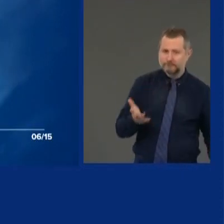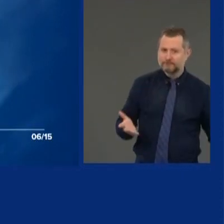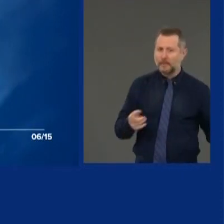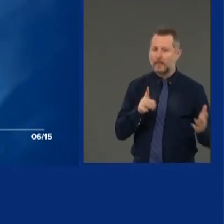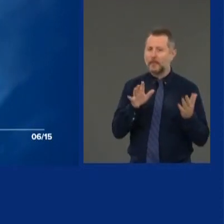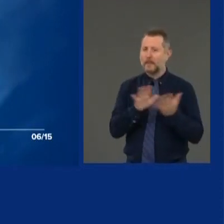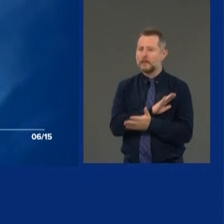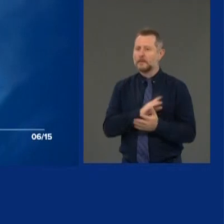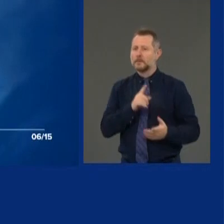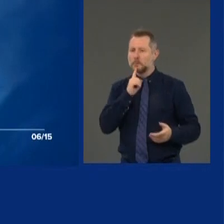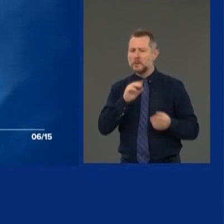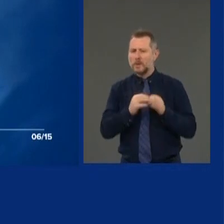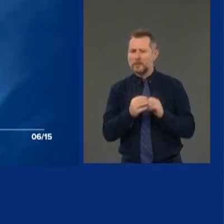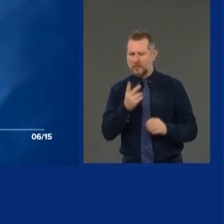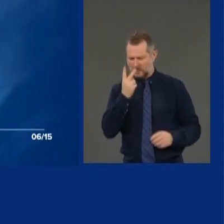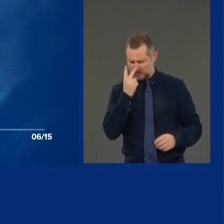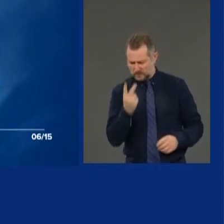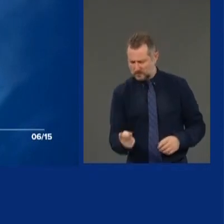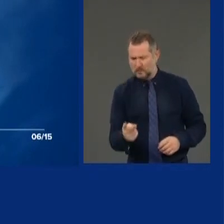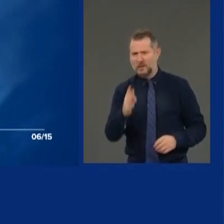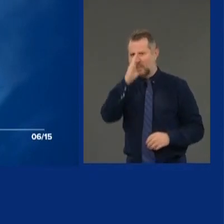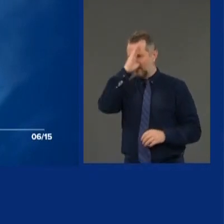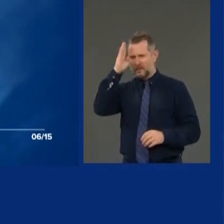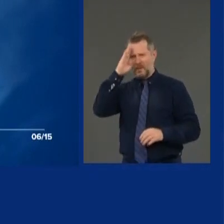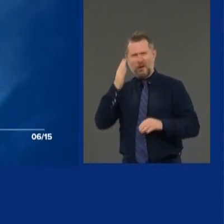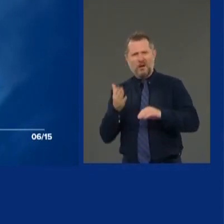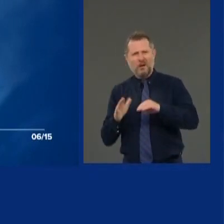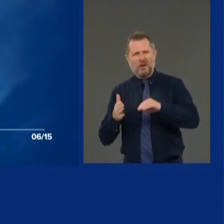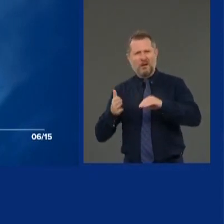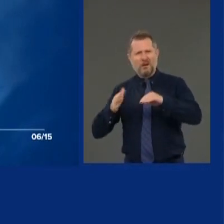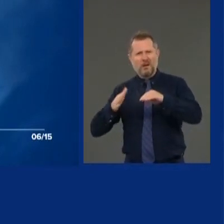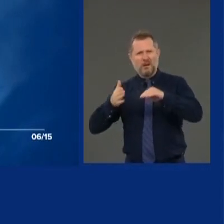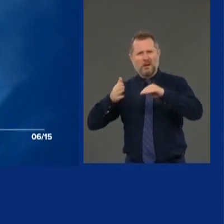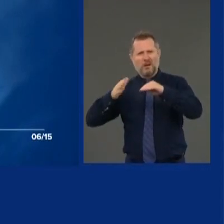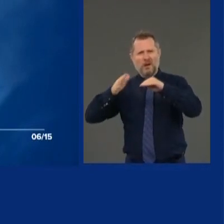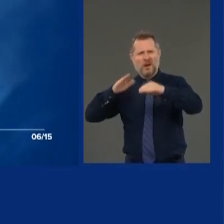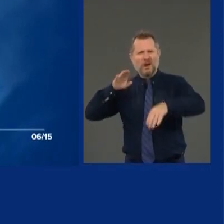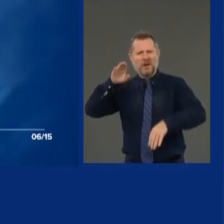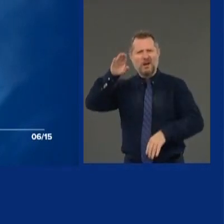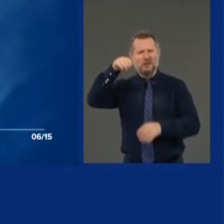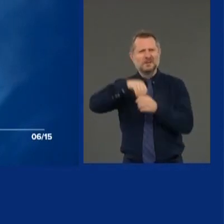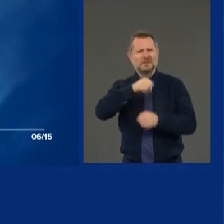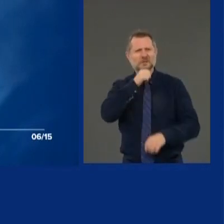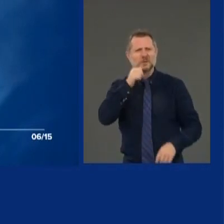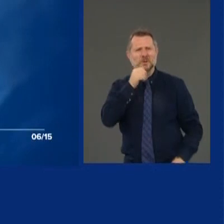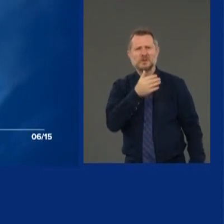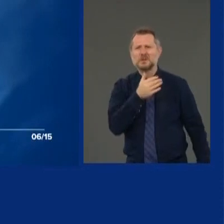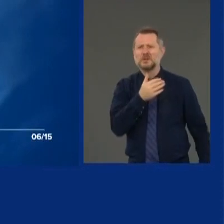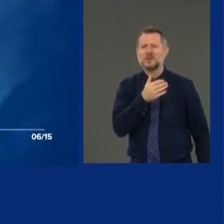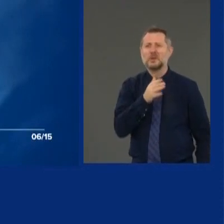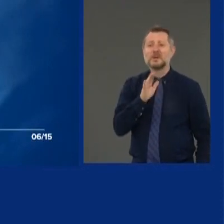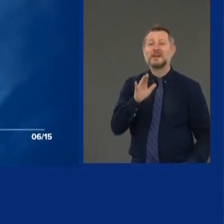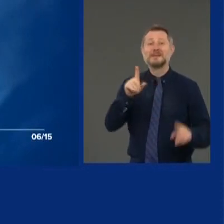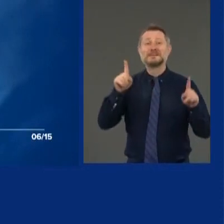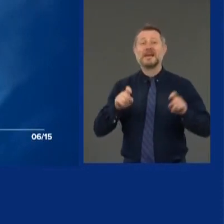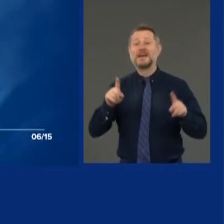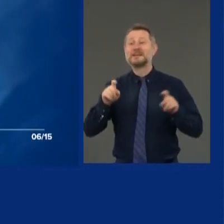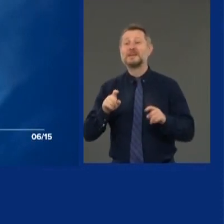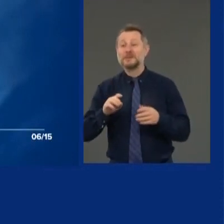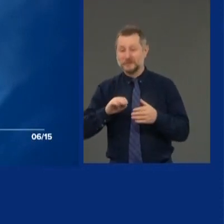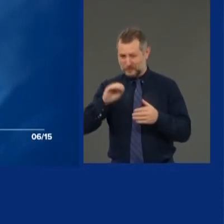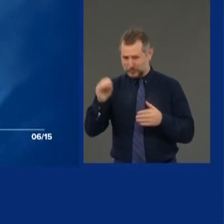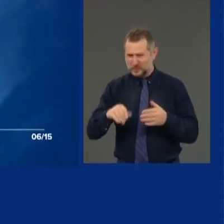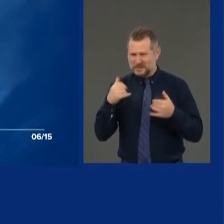AND YOU SEE THE NUMBER OF